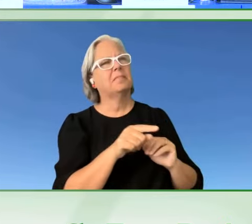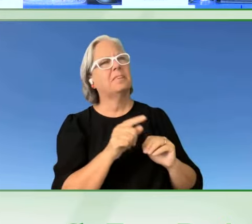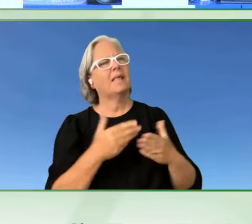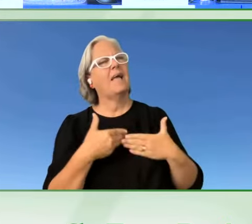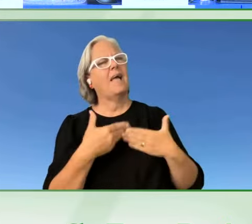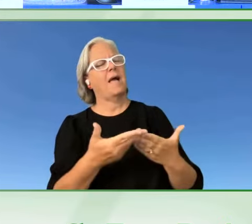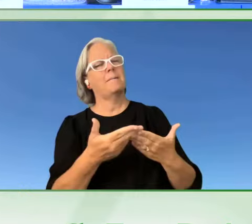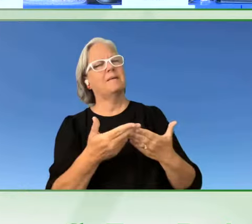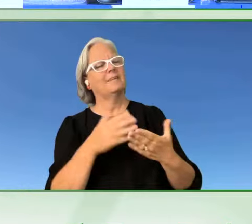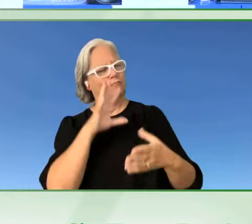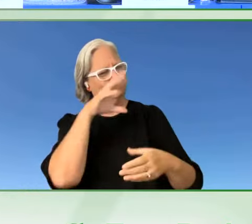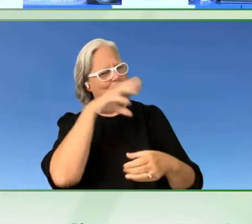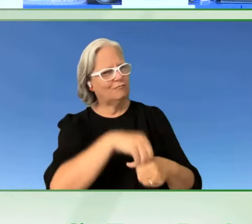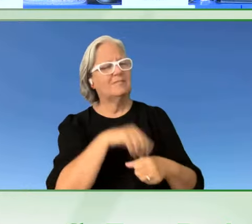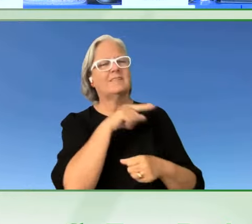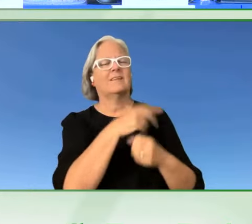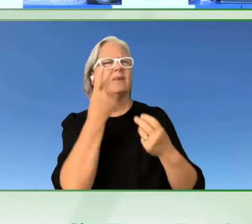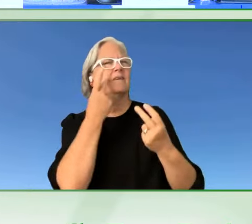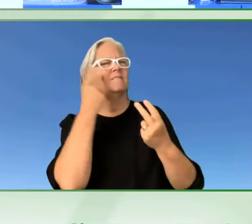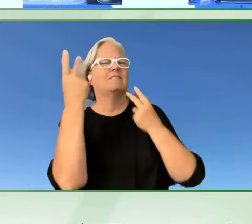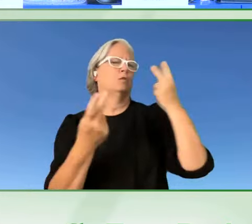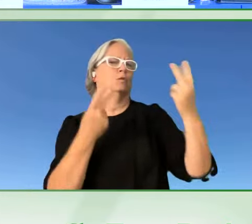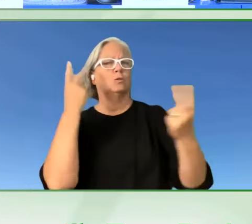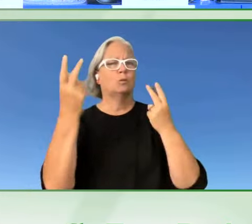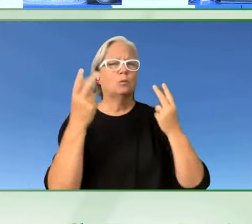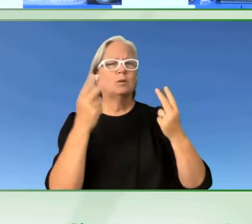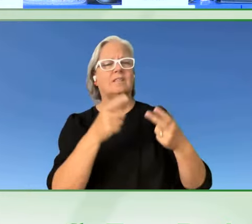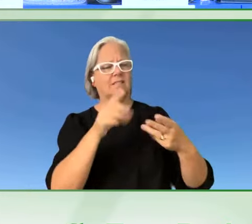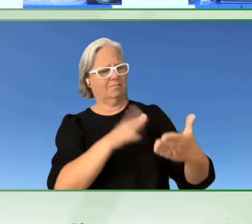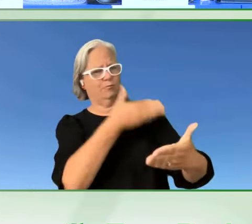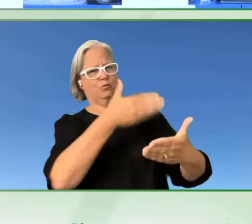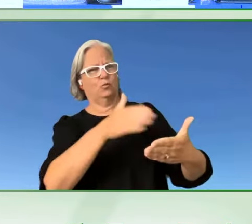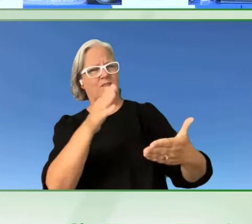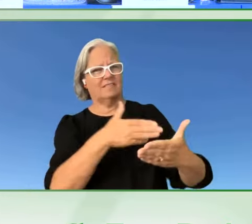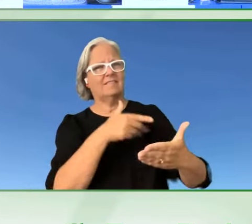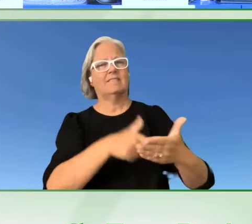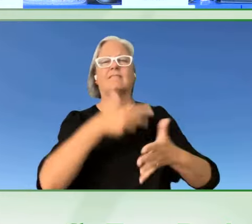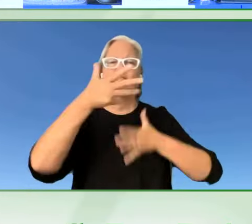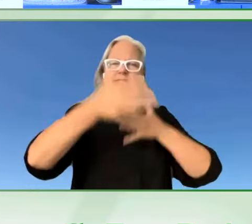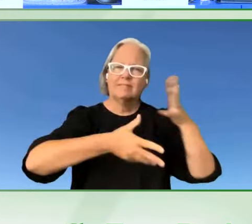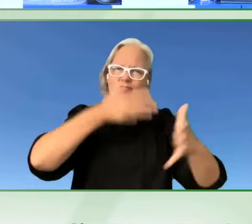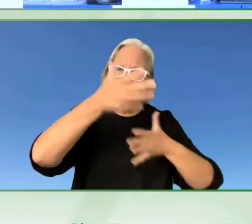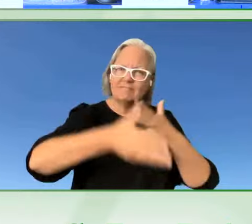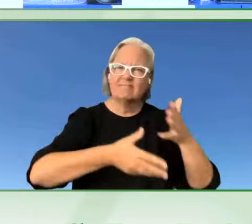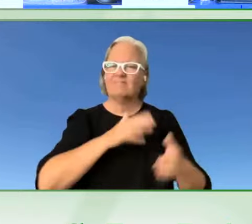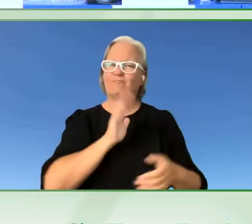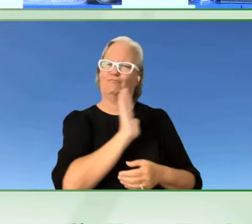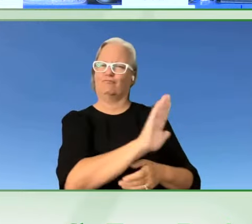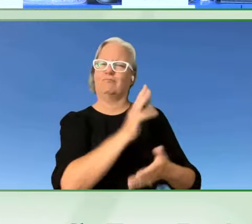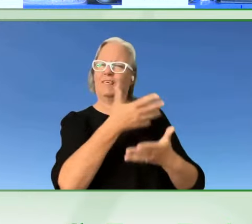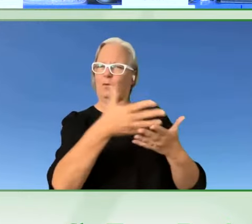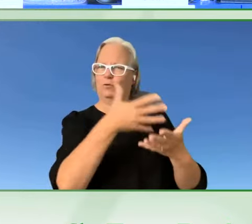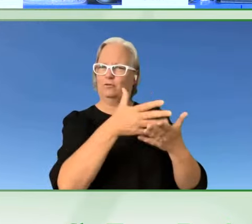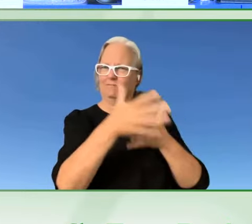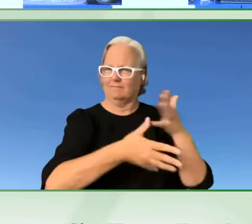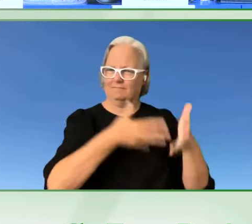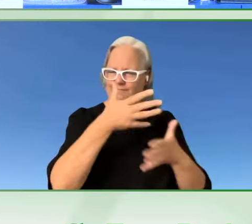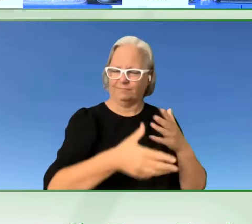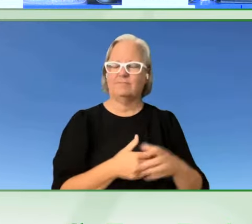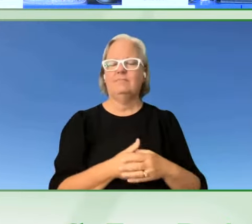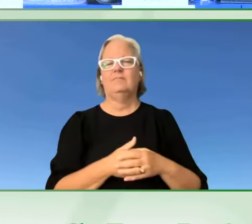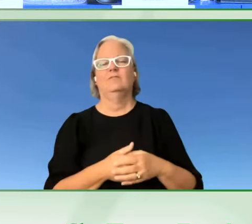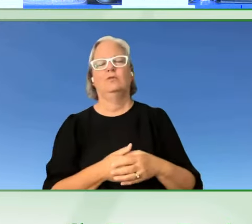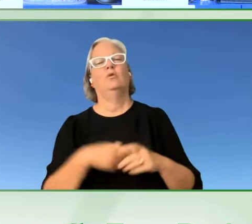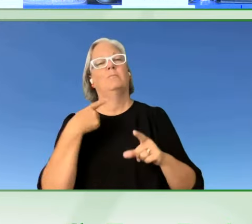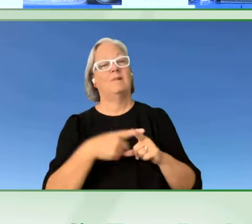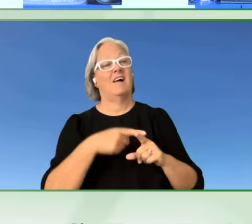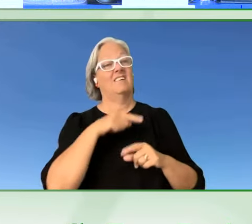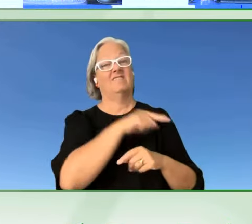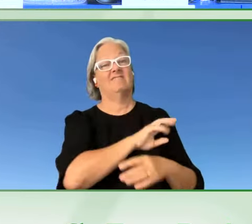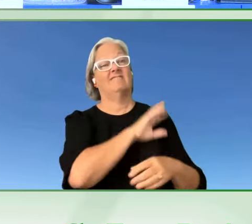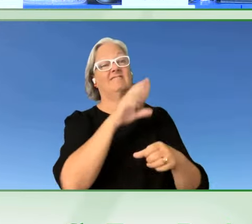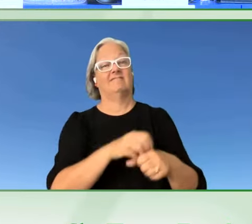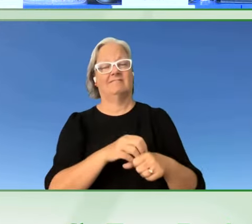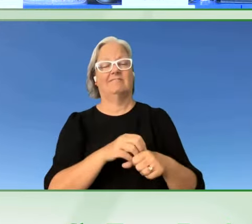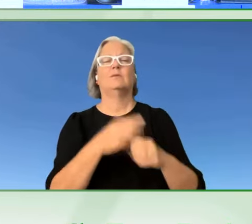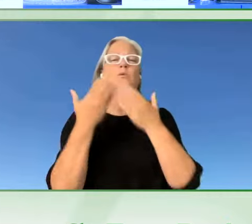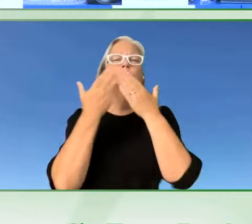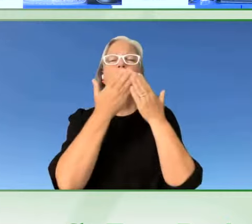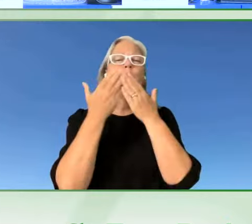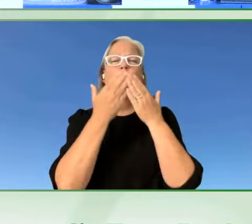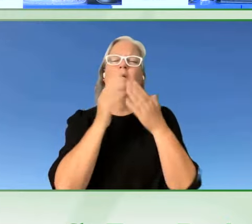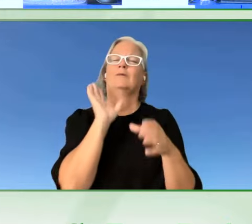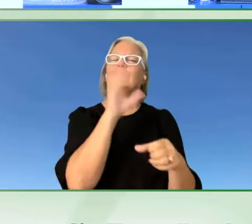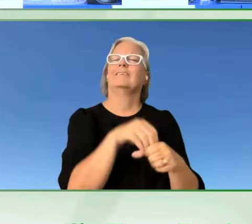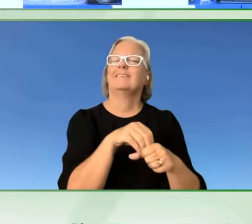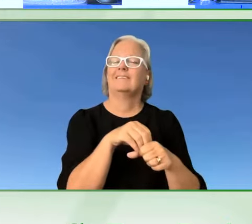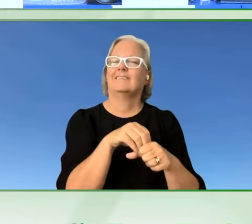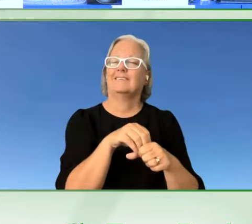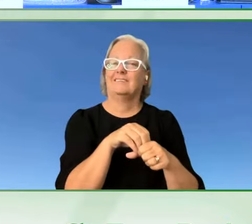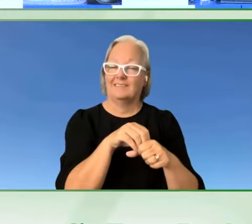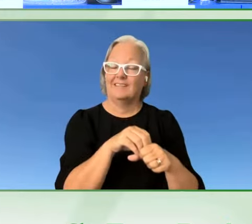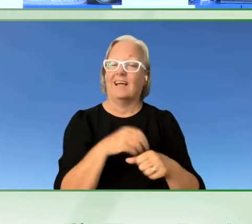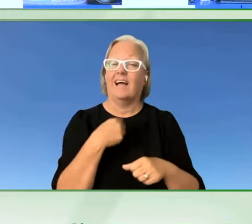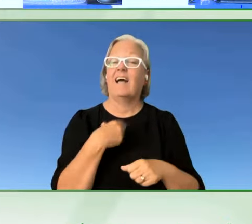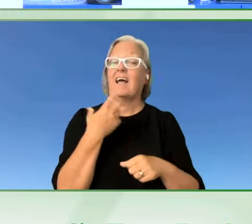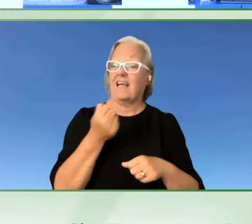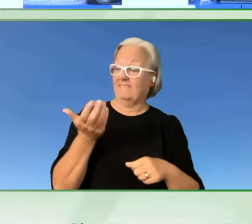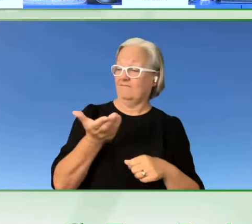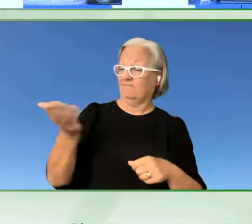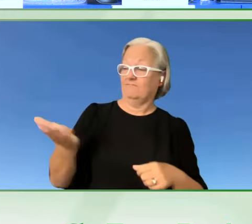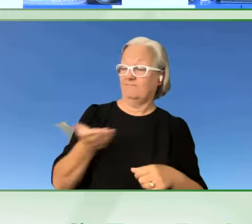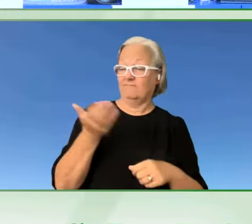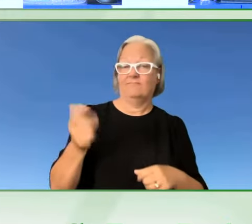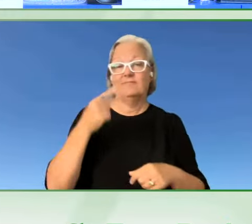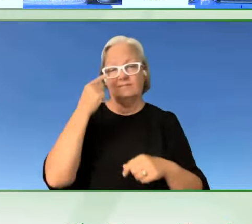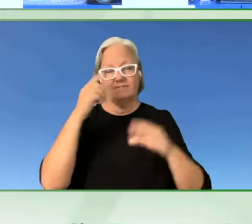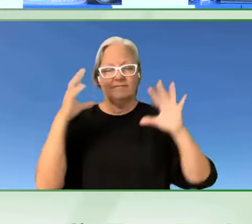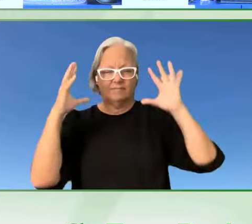Dance is a universal language, when you are dancing with someone, you see beyond race,